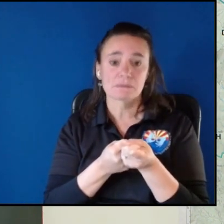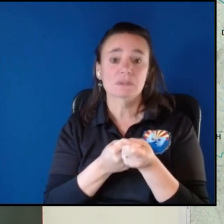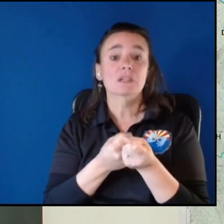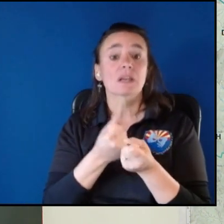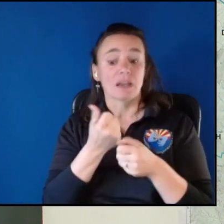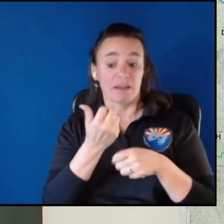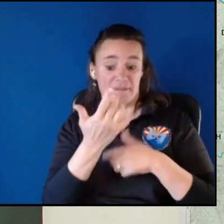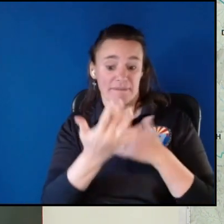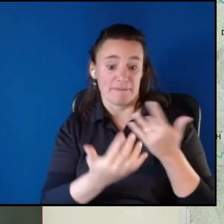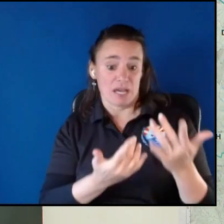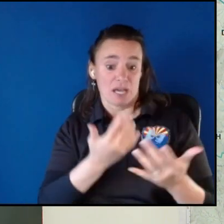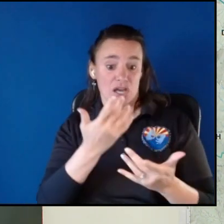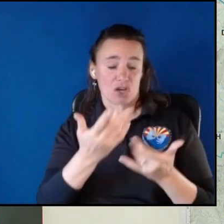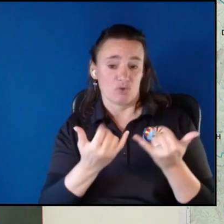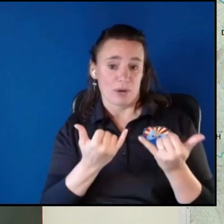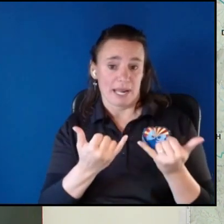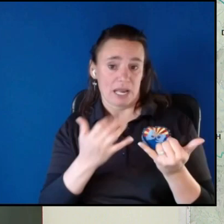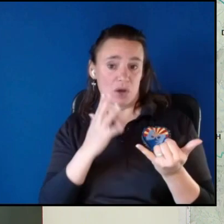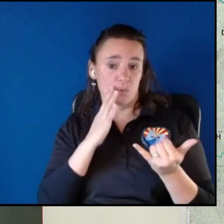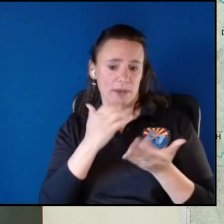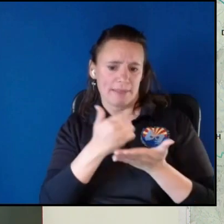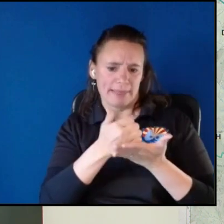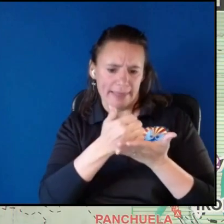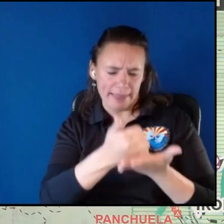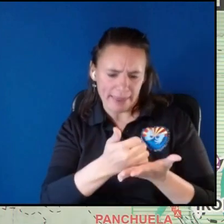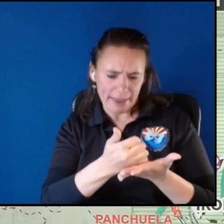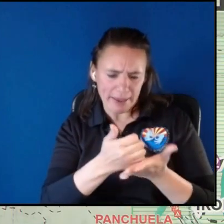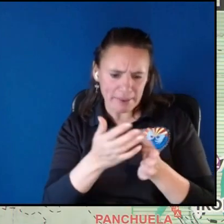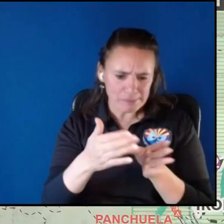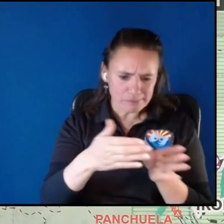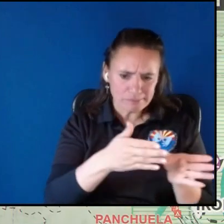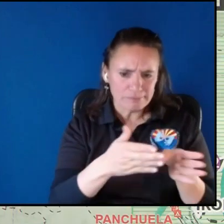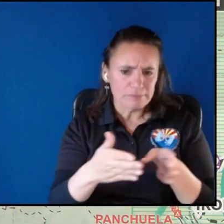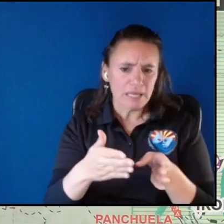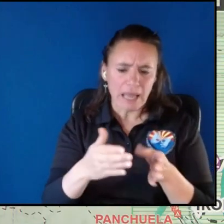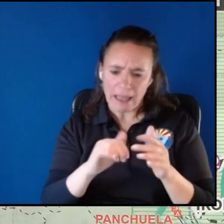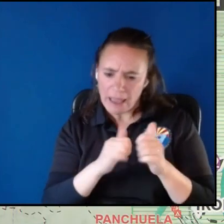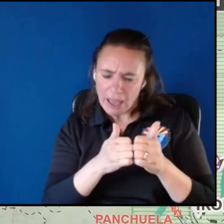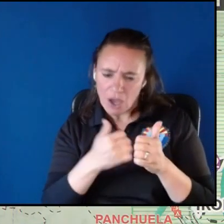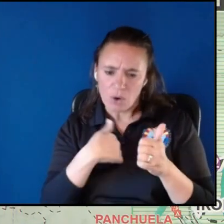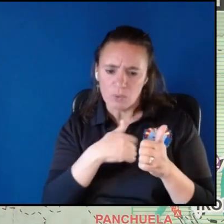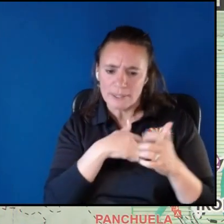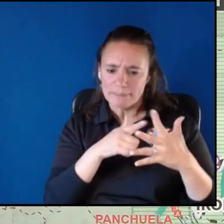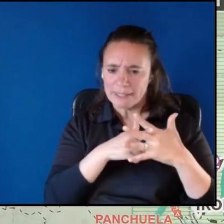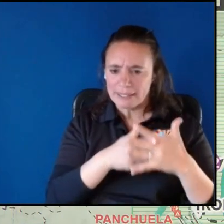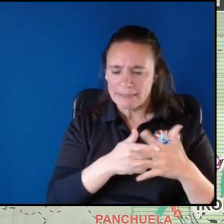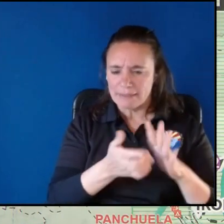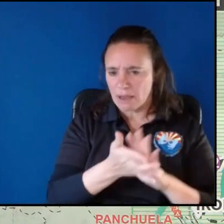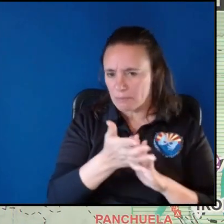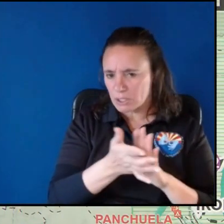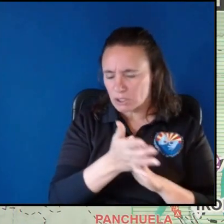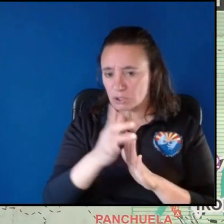is going to help dictate how and when we begin that operation. So, we've got a team of folks who are